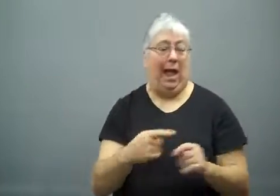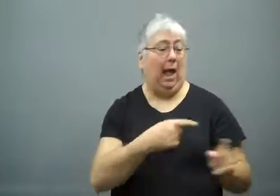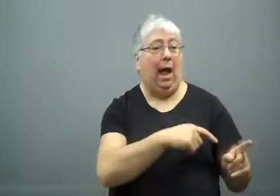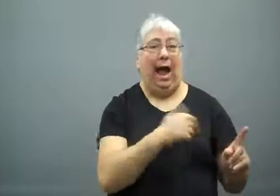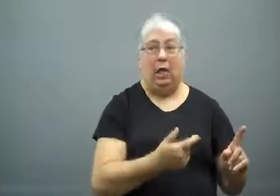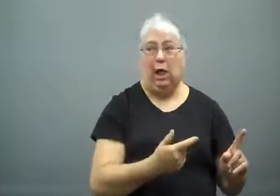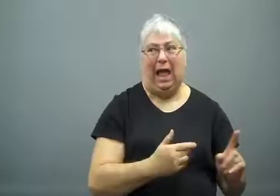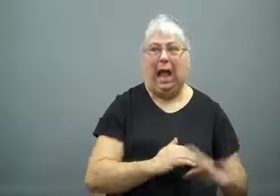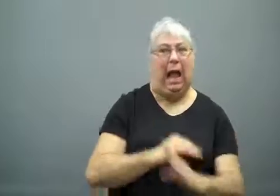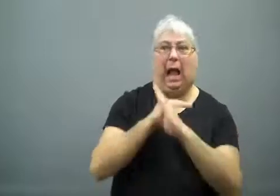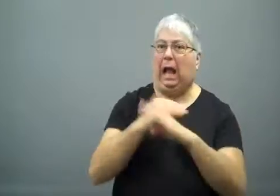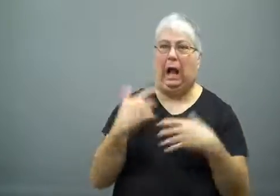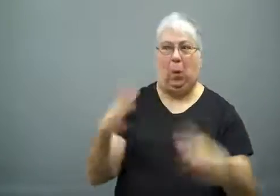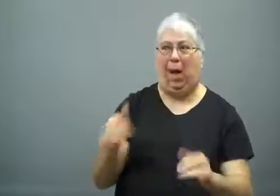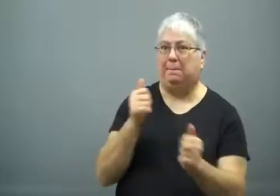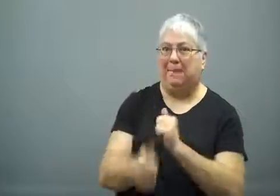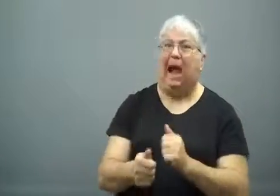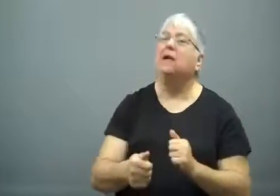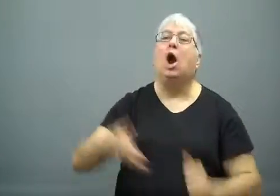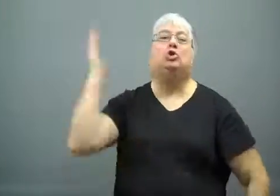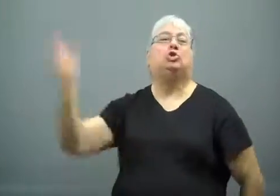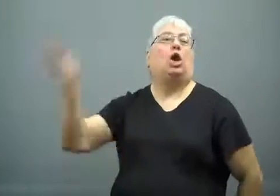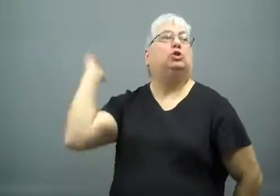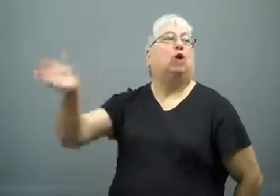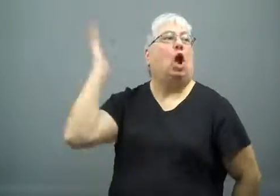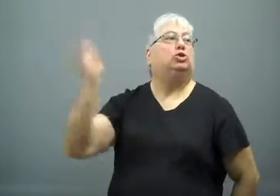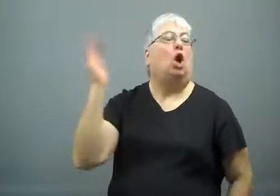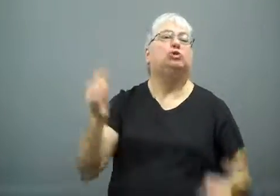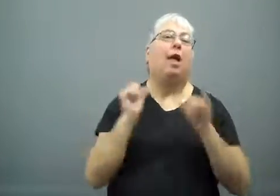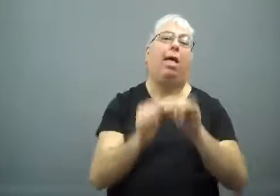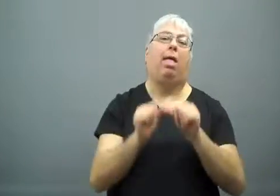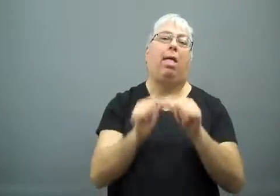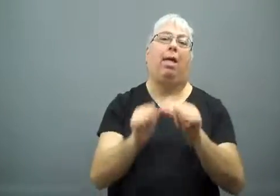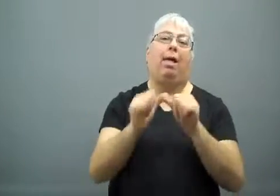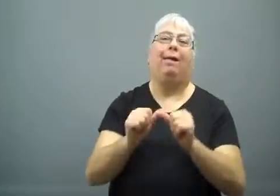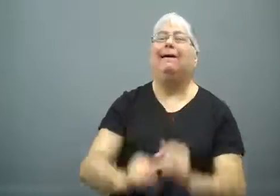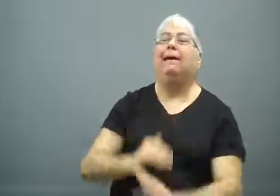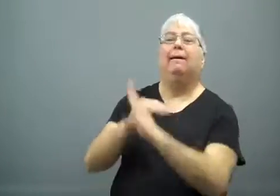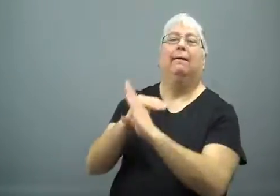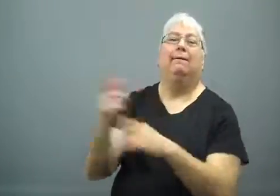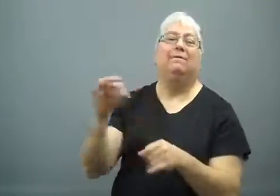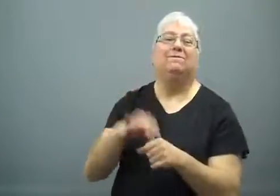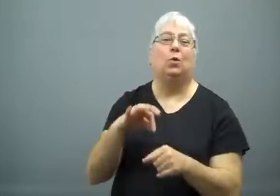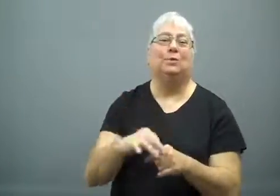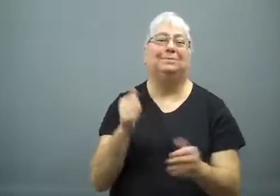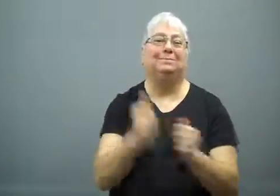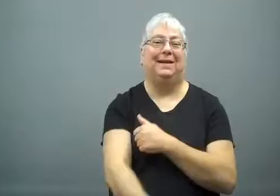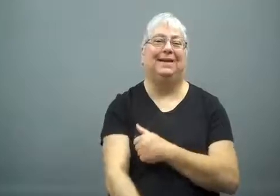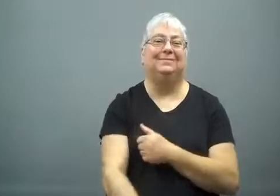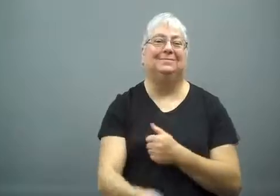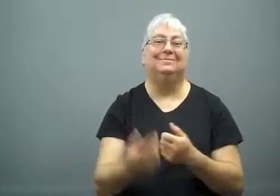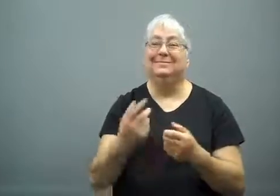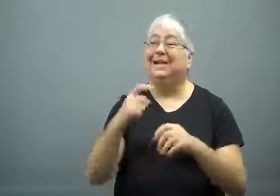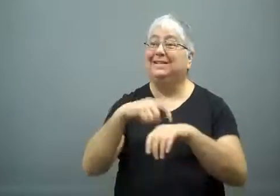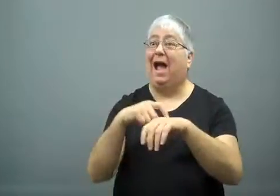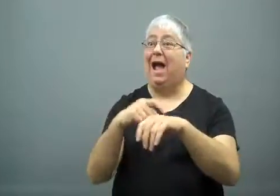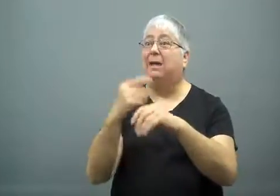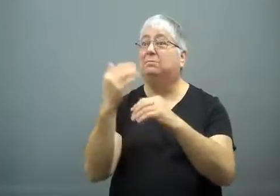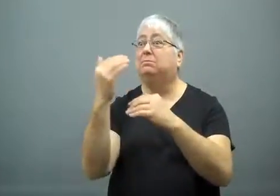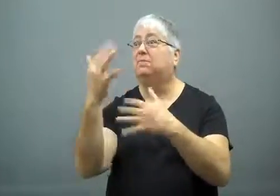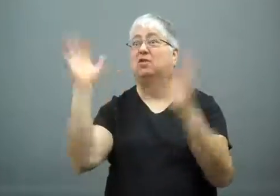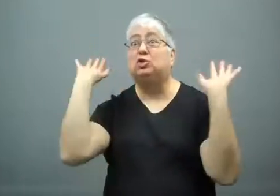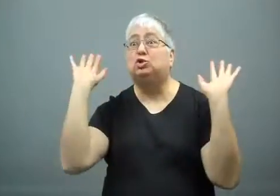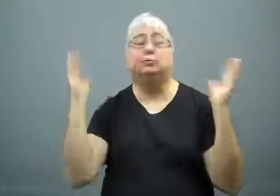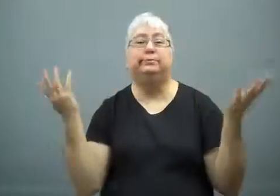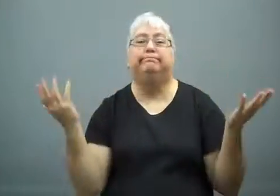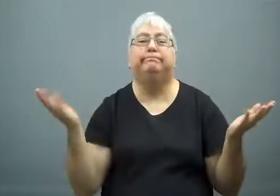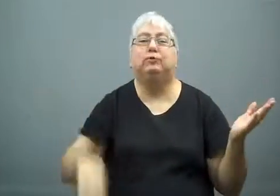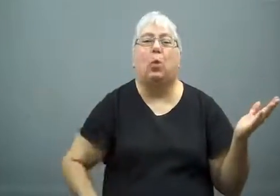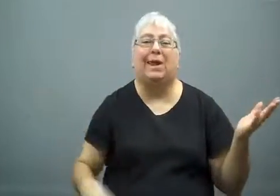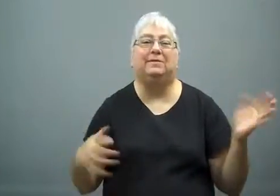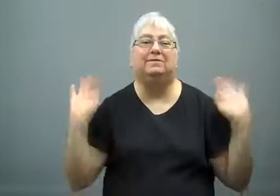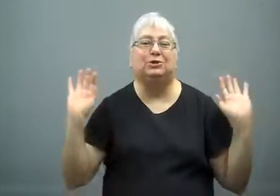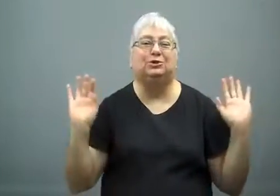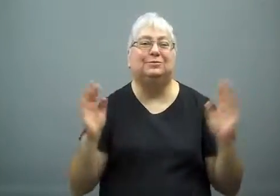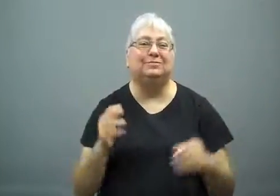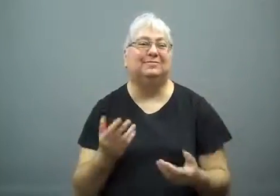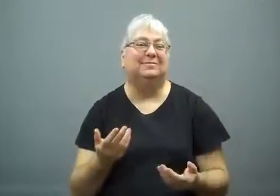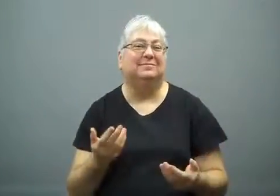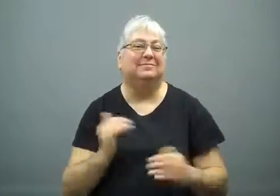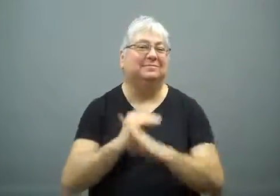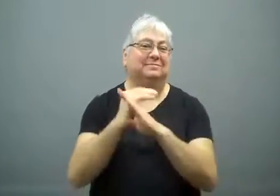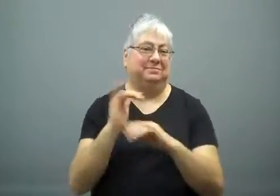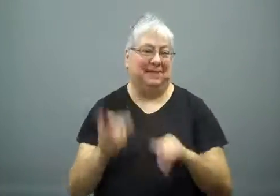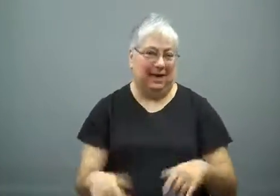Opponents will then start speaking for however long it takes